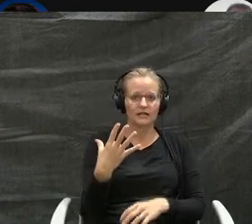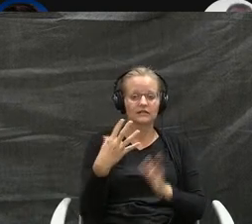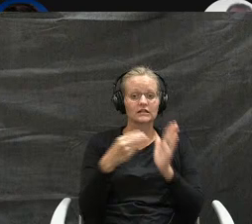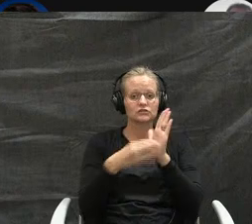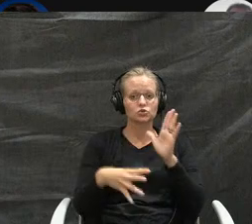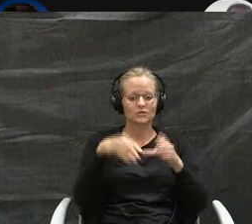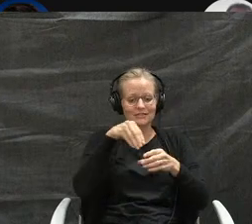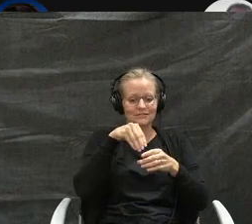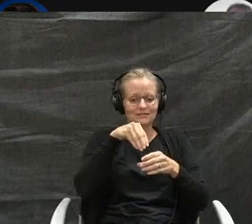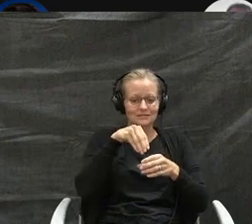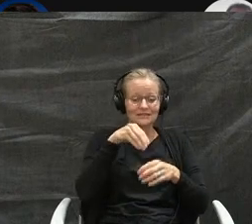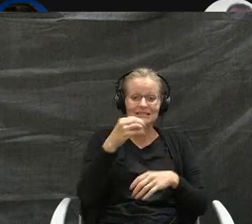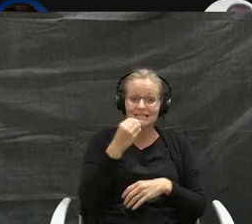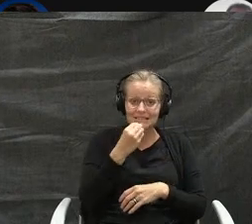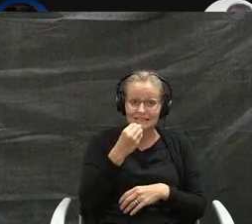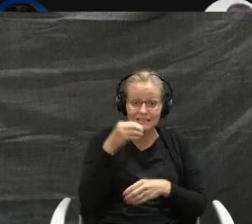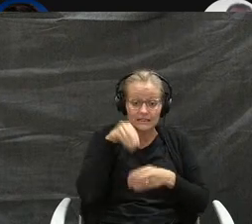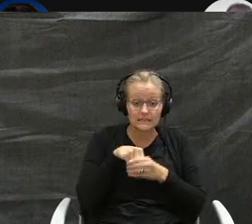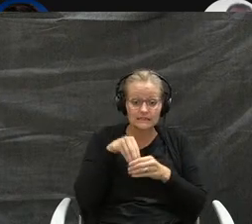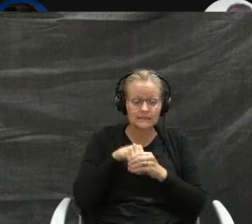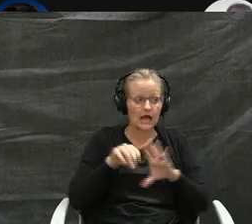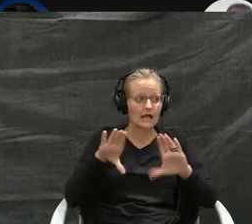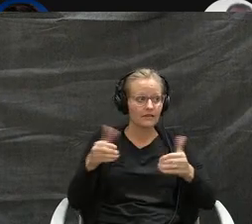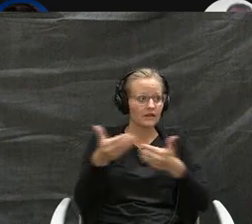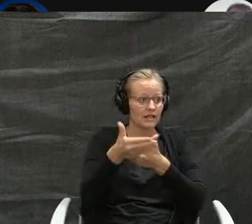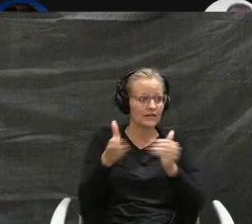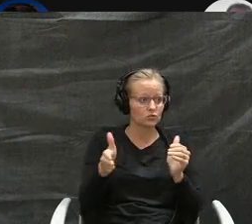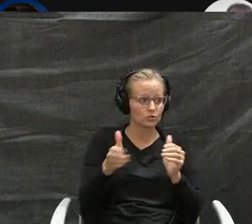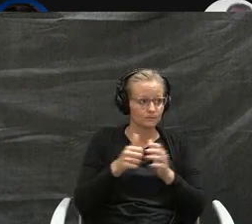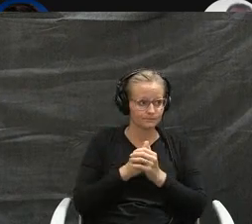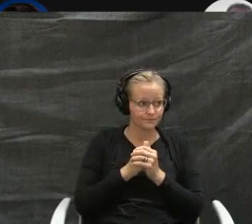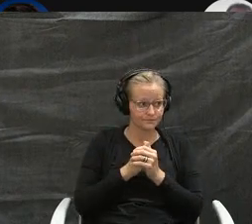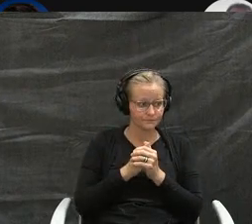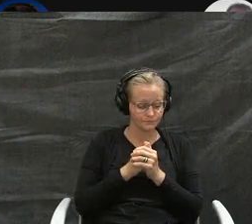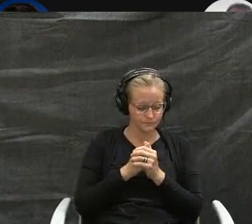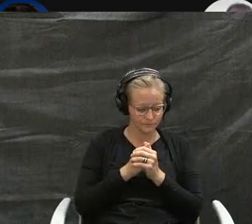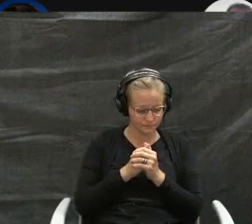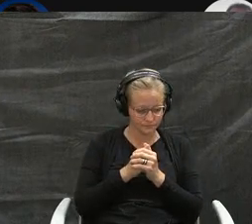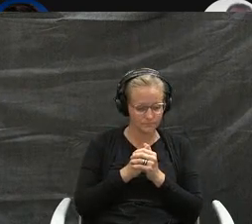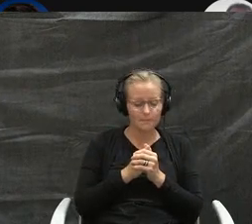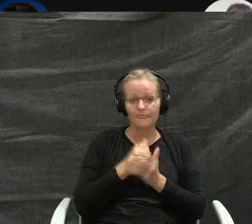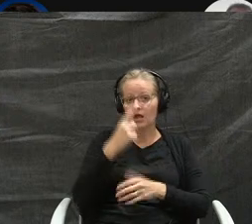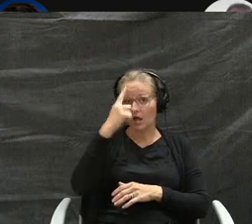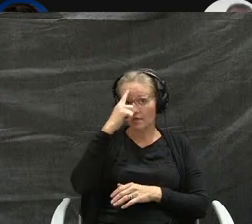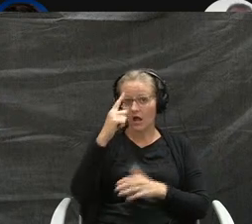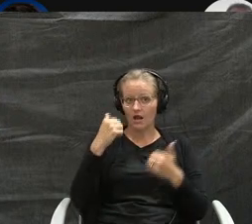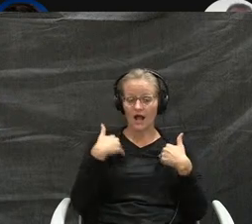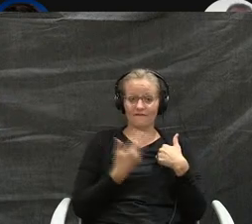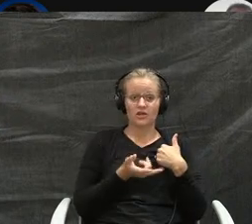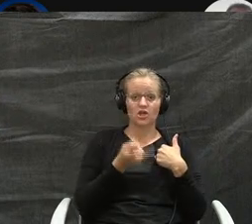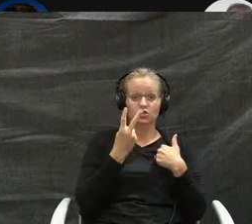provided. Students with in their classroom. Initially we looked at this plan of having two longer sessions there be